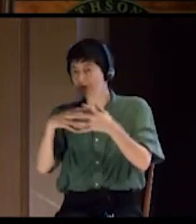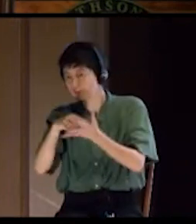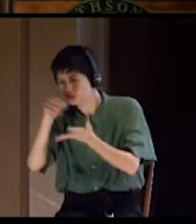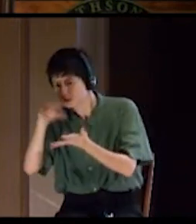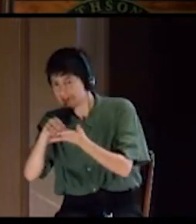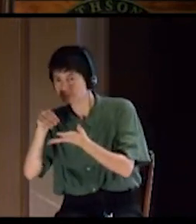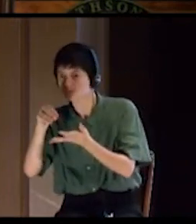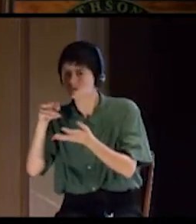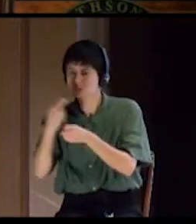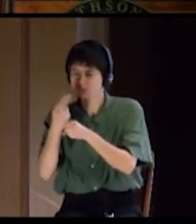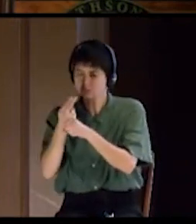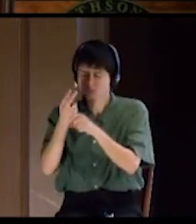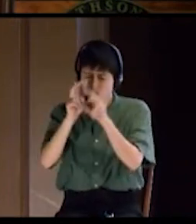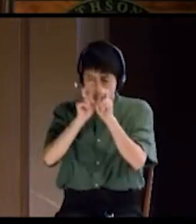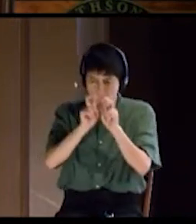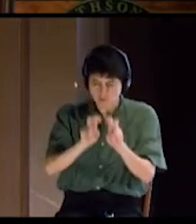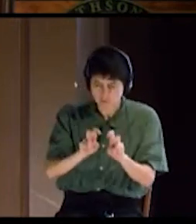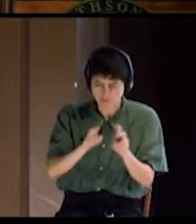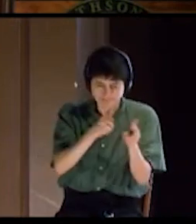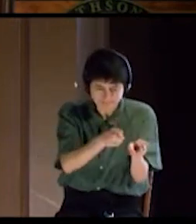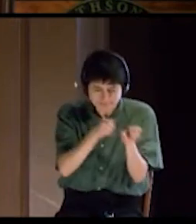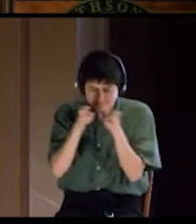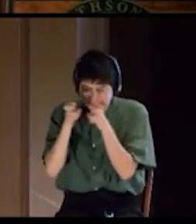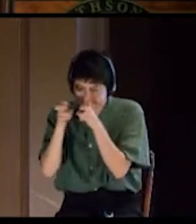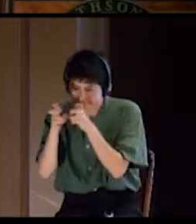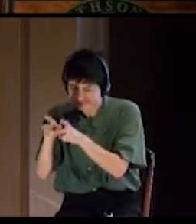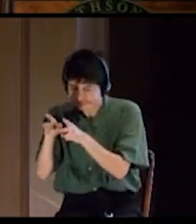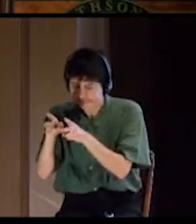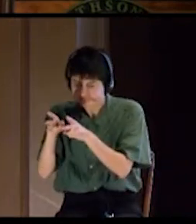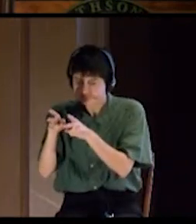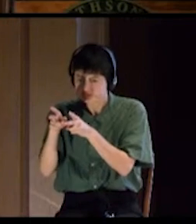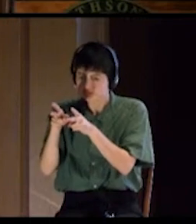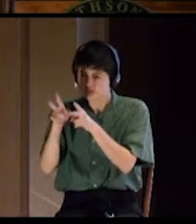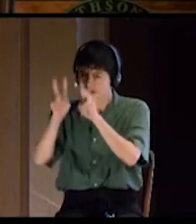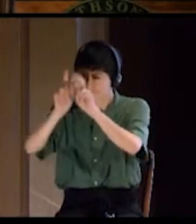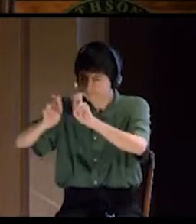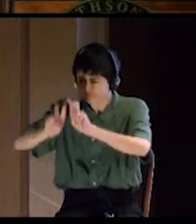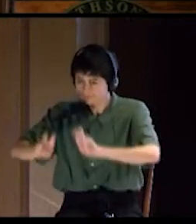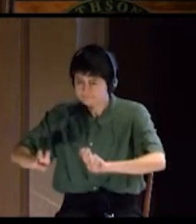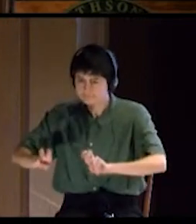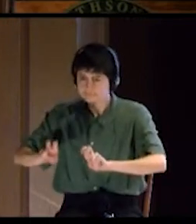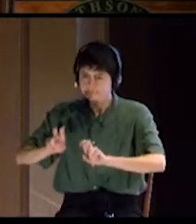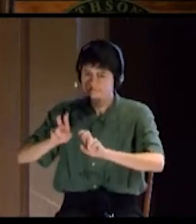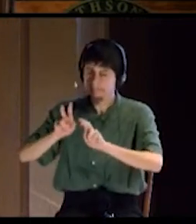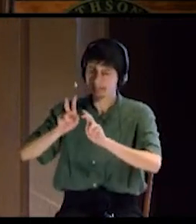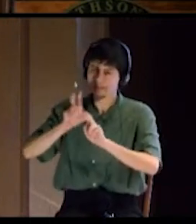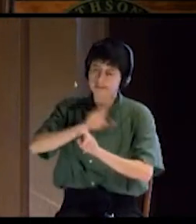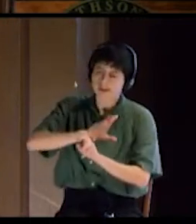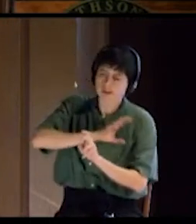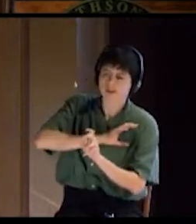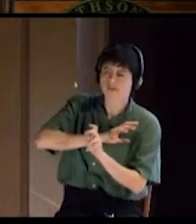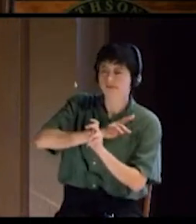'cause the type of research we were doing is looking at multivariate trait change. And those are very data hungry models.